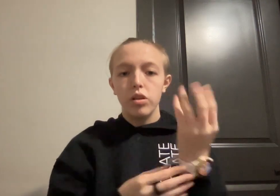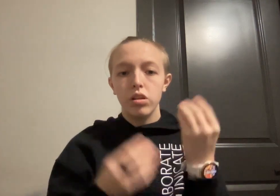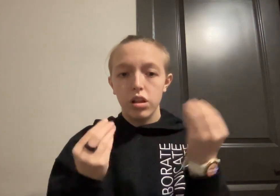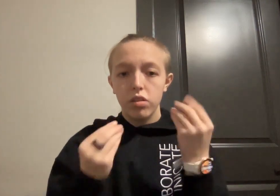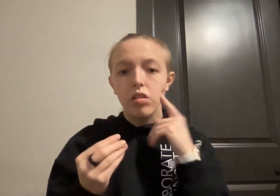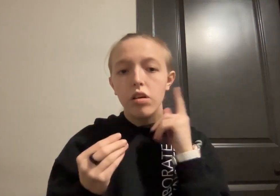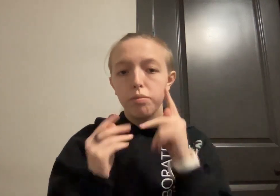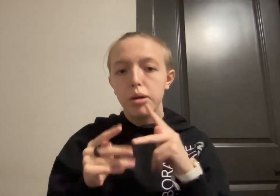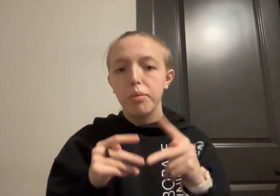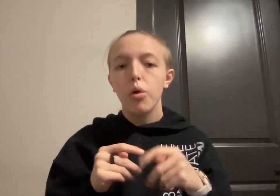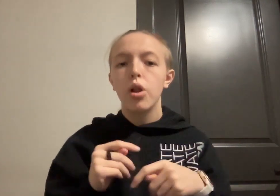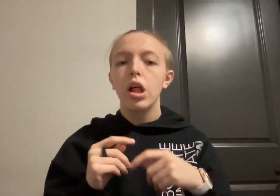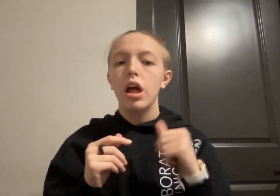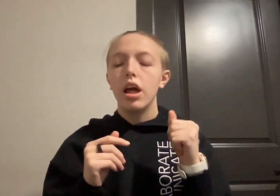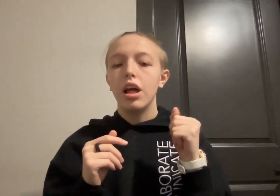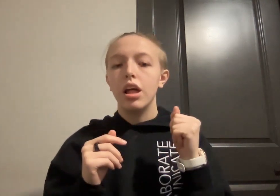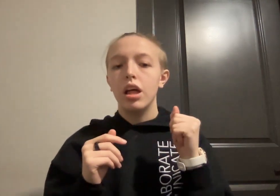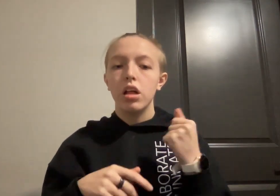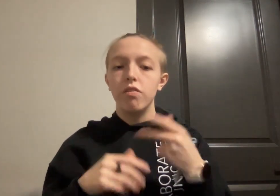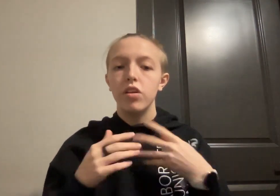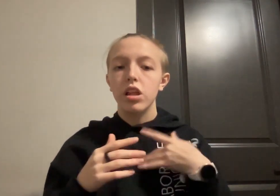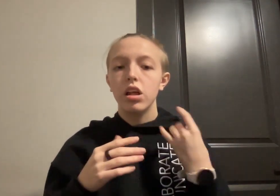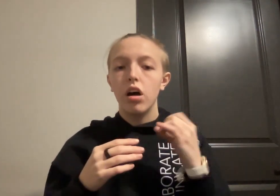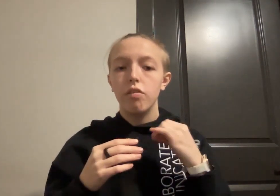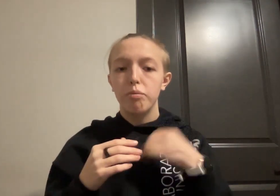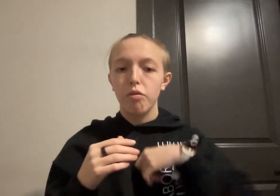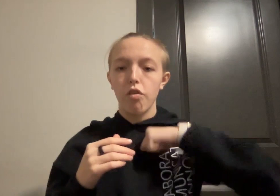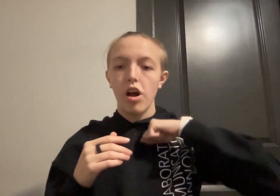and given deaf people a feeling of pride.